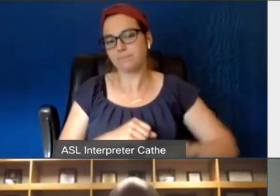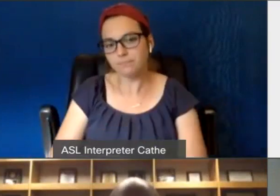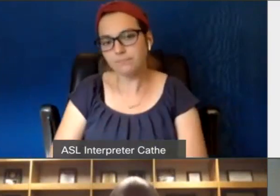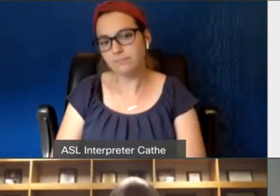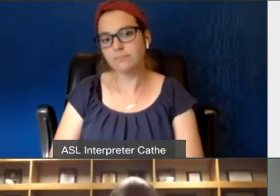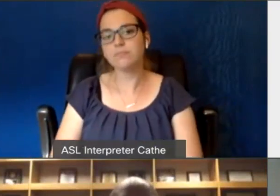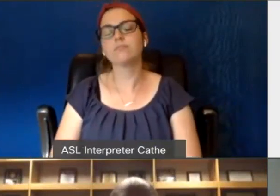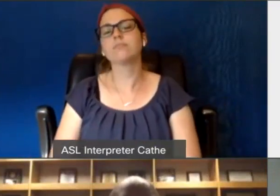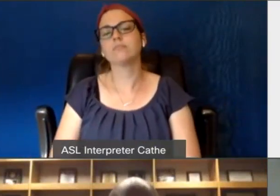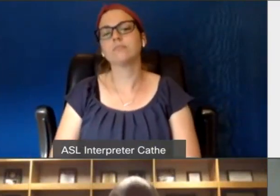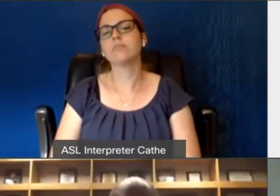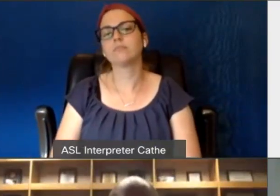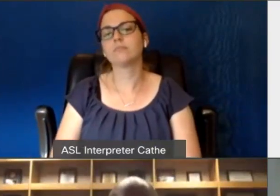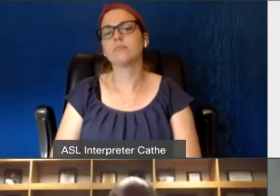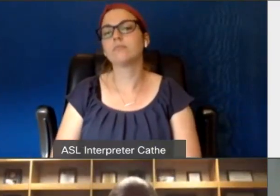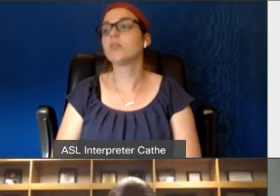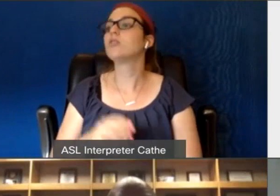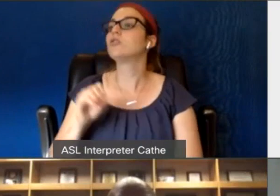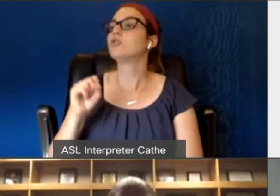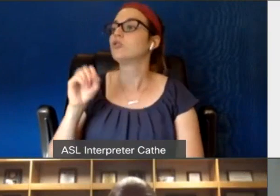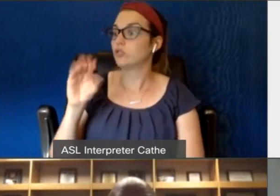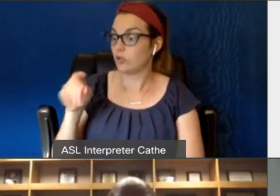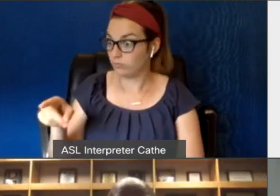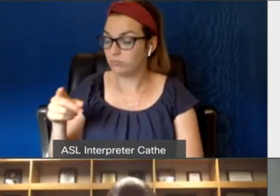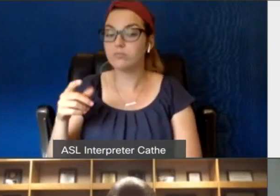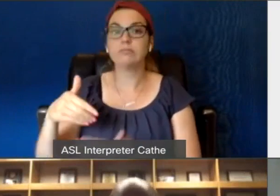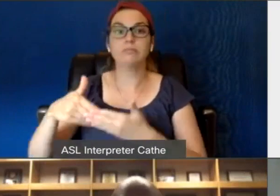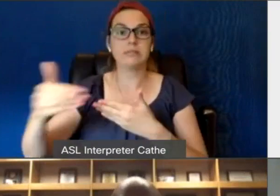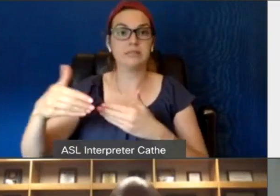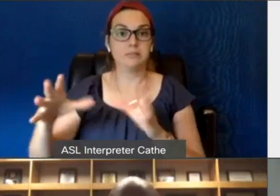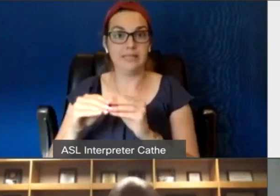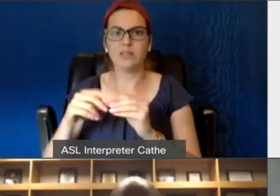There will be the top of our next discussion when everyone's in there and the beauty of it is